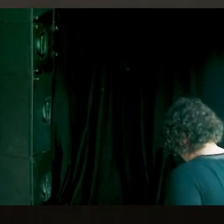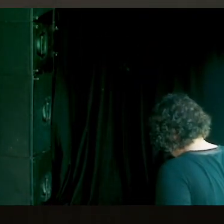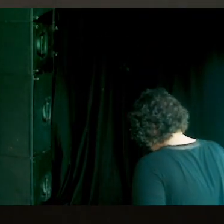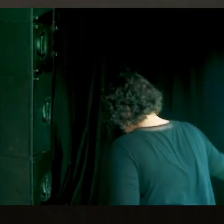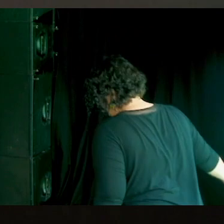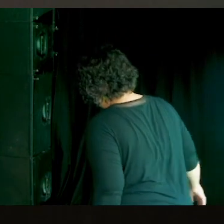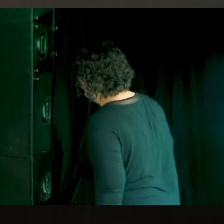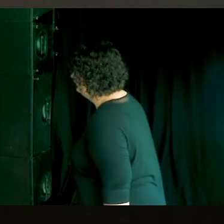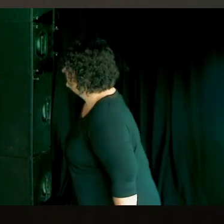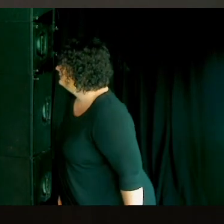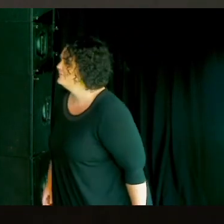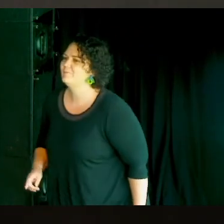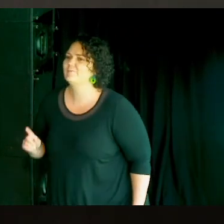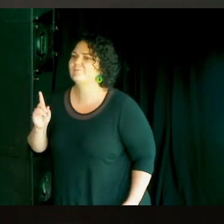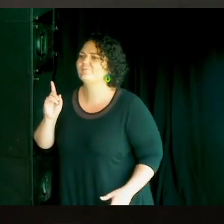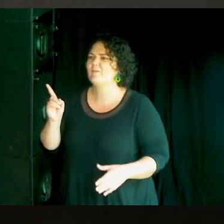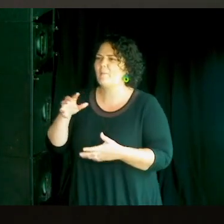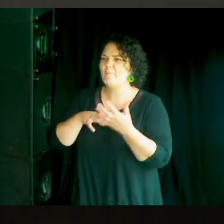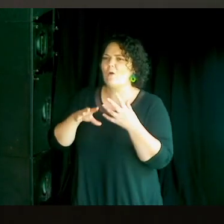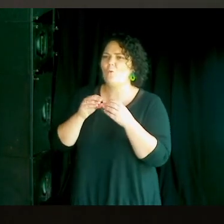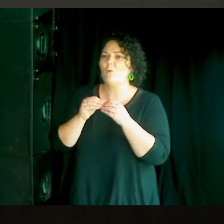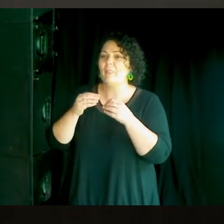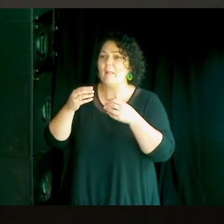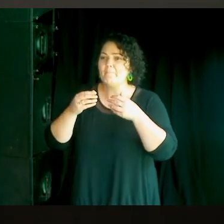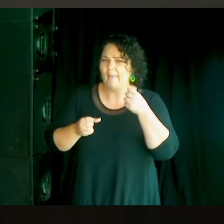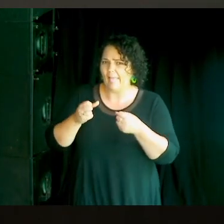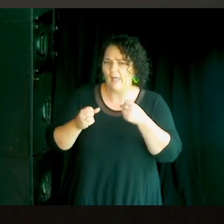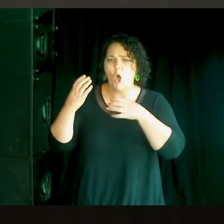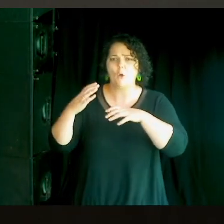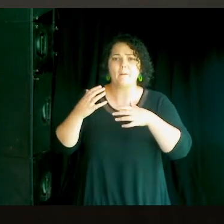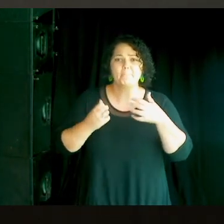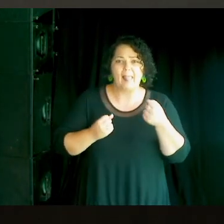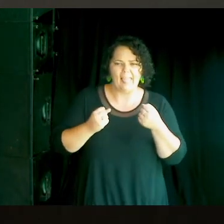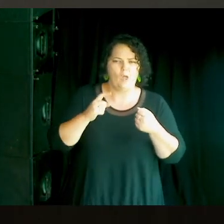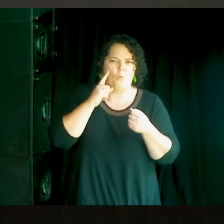tends to split right so this is a way for you to stop me eating your silly crap so you make like